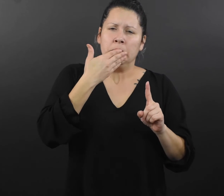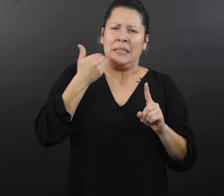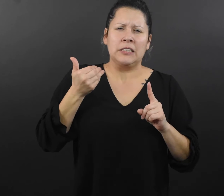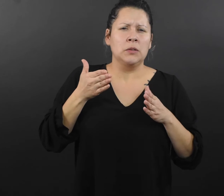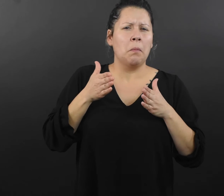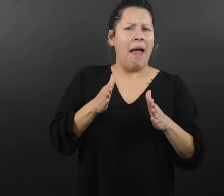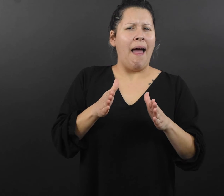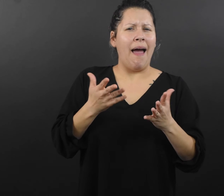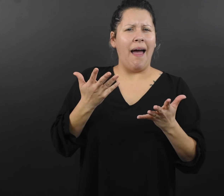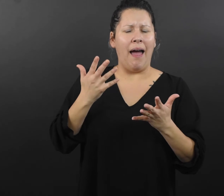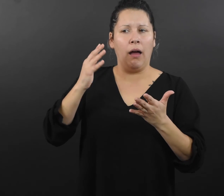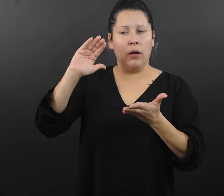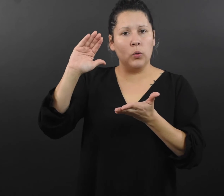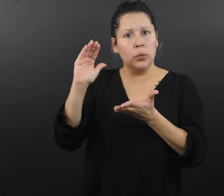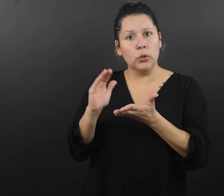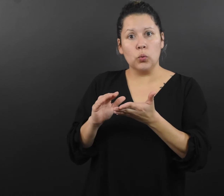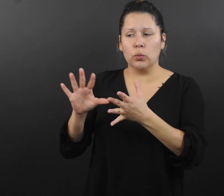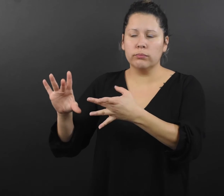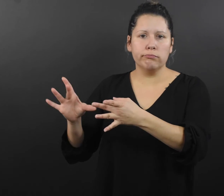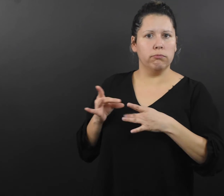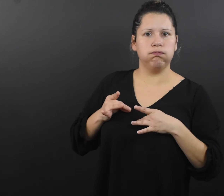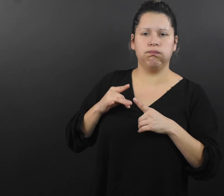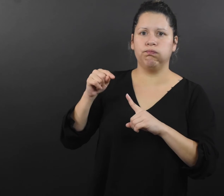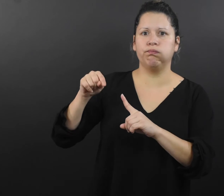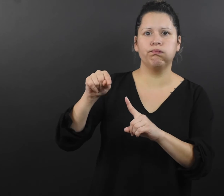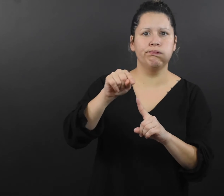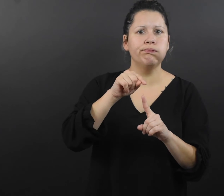Vaccination is the best way to reduce your chances of infection.